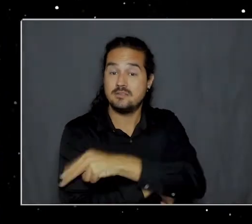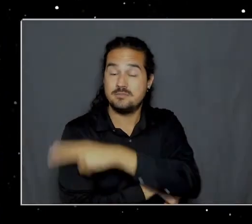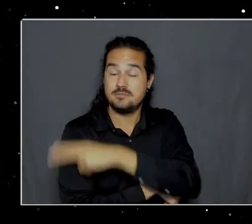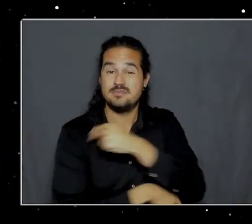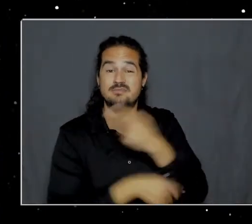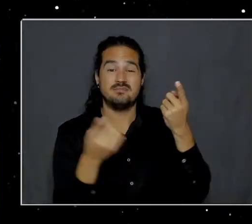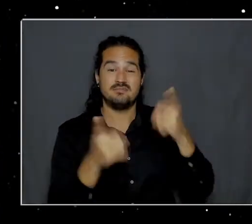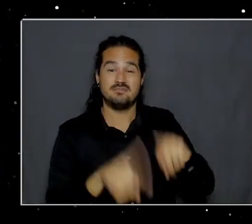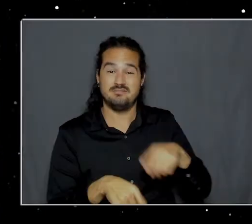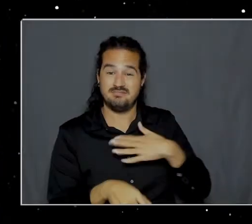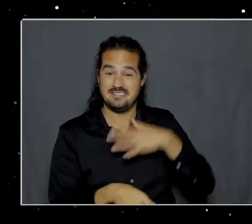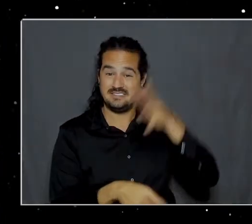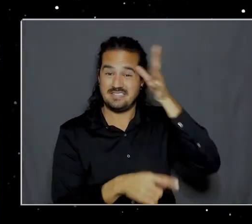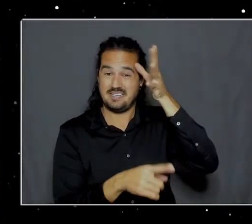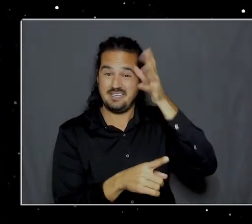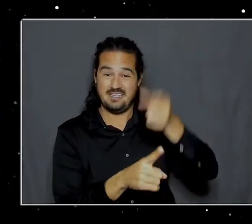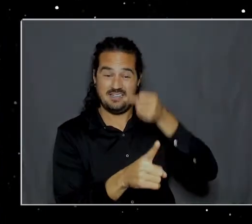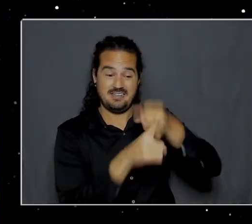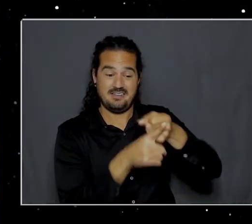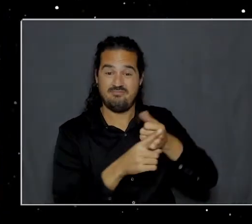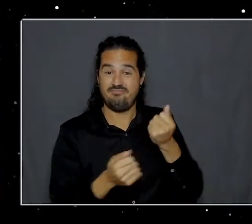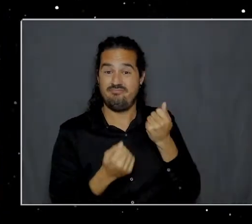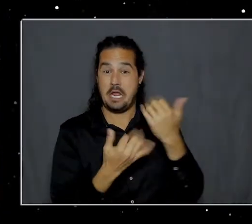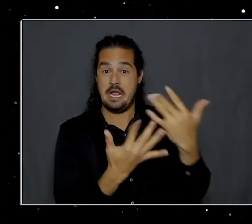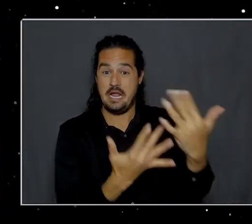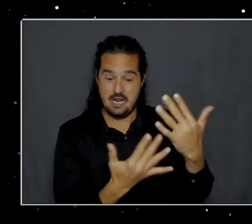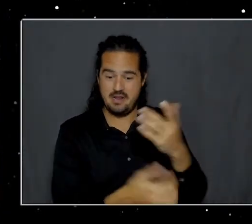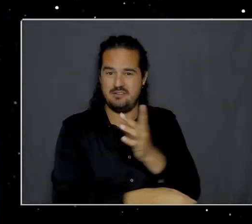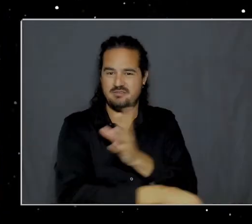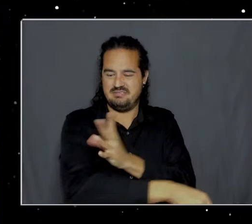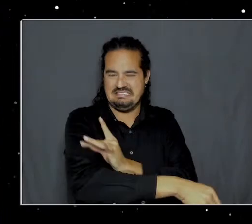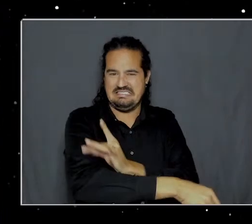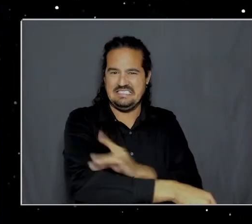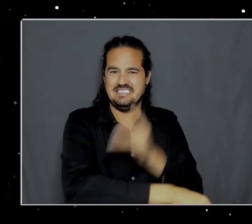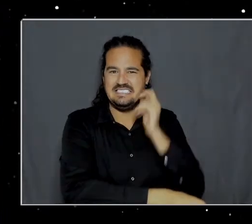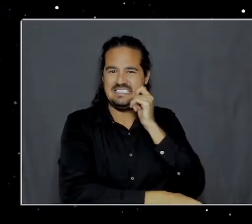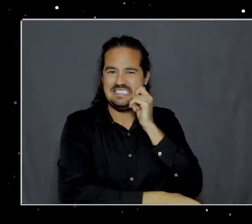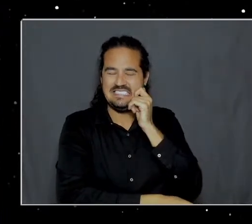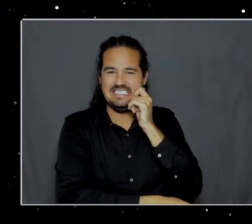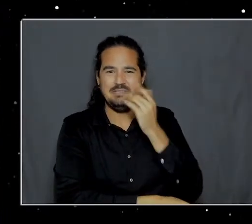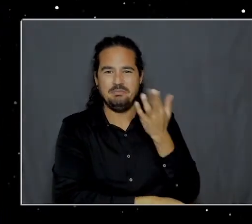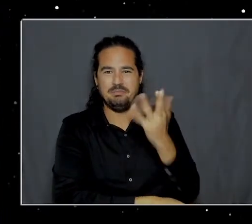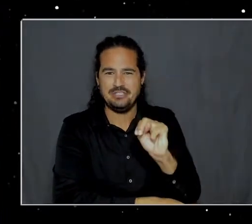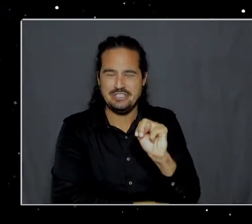EXPERIENCED HIS UPPER BODY BEING